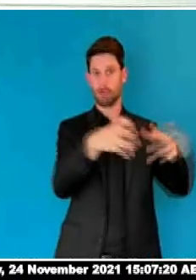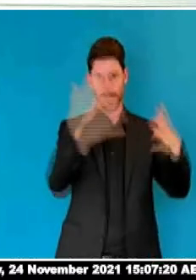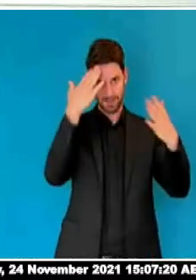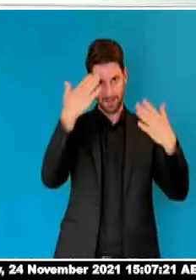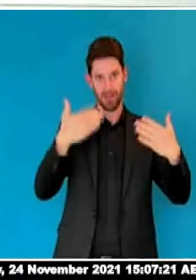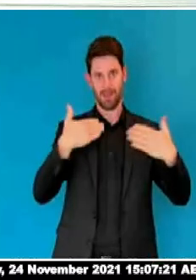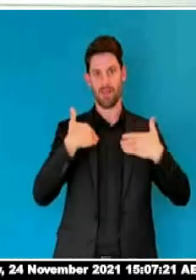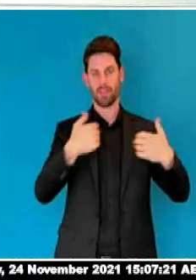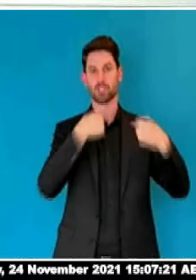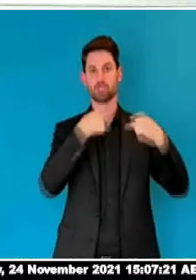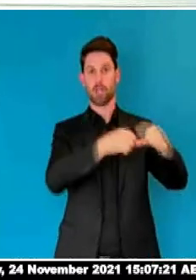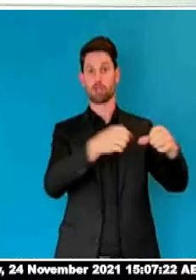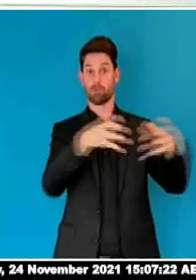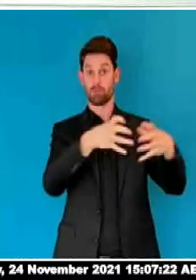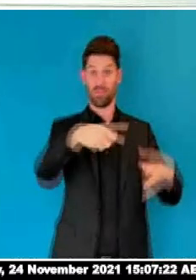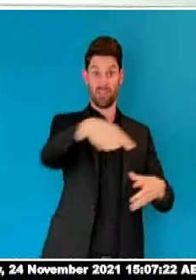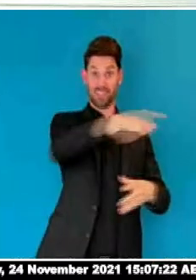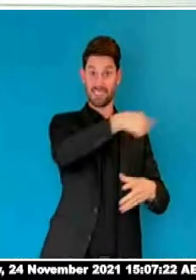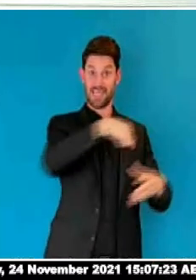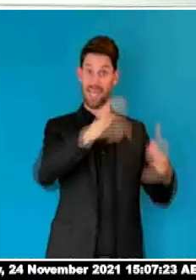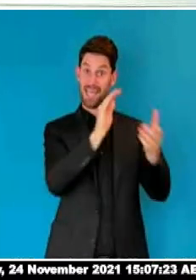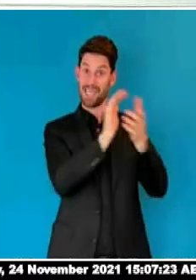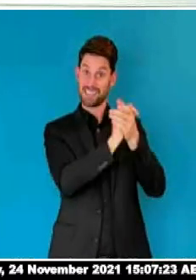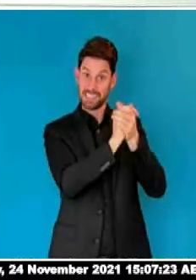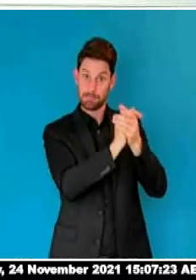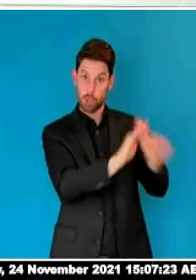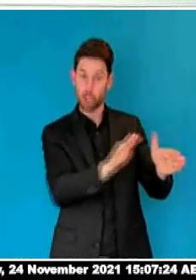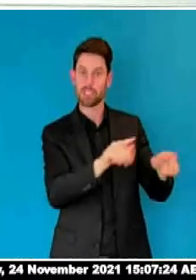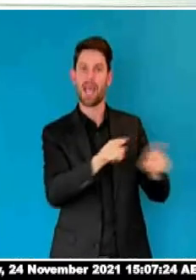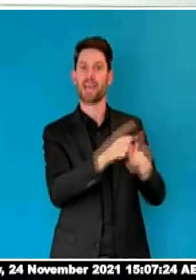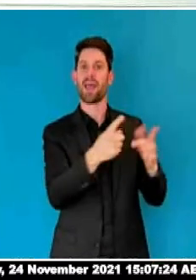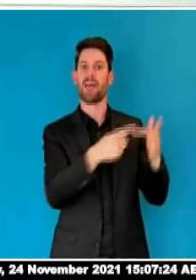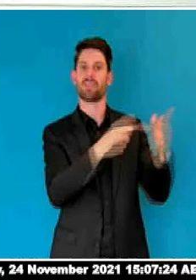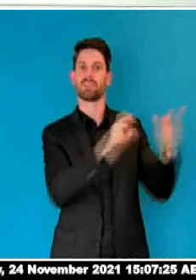up of experts, and our jurisdictional partners, social partners and our industry